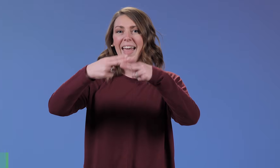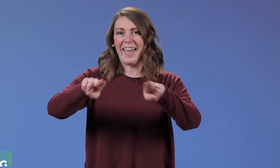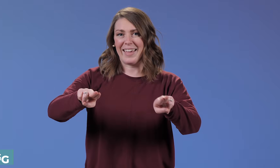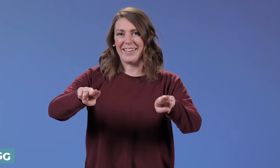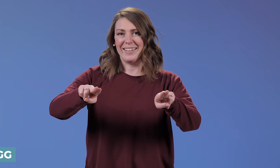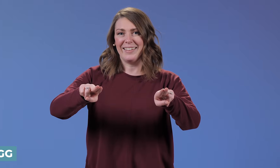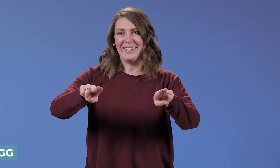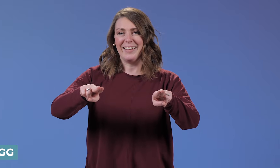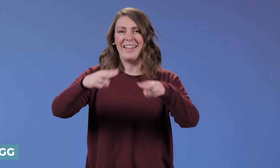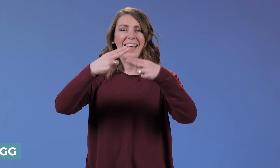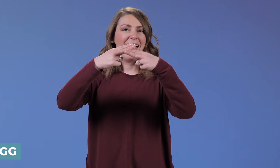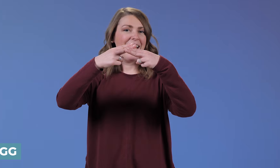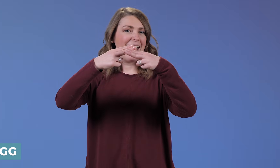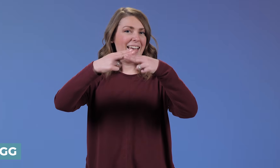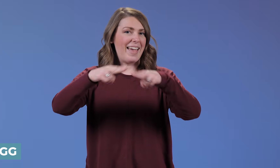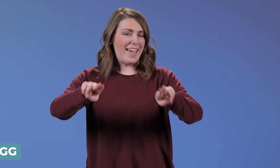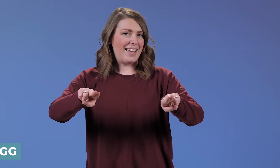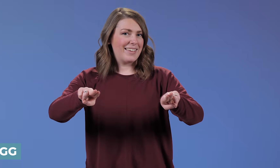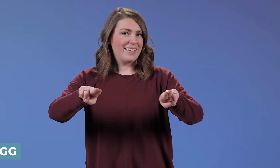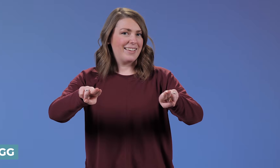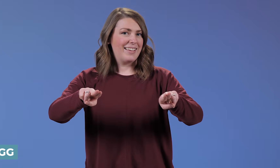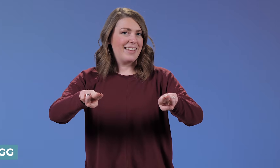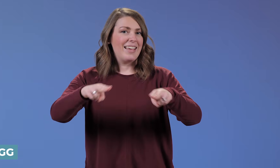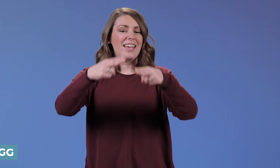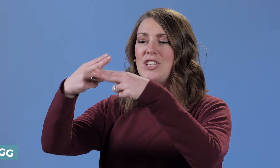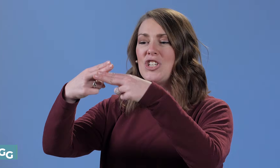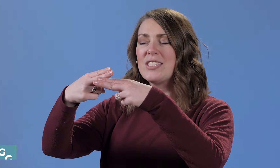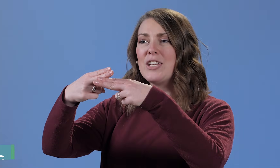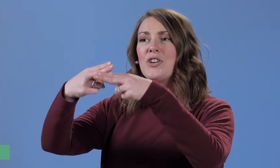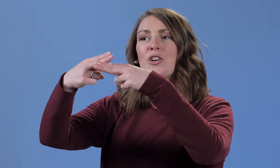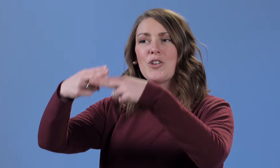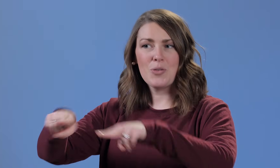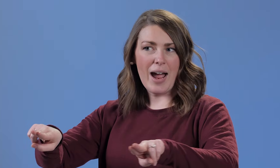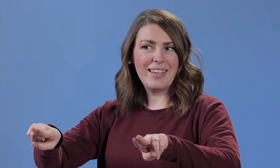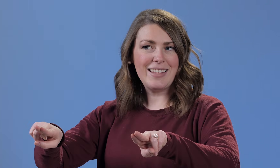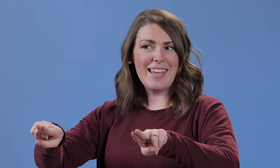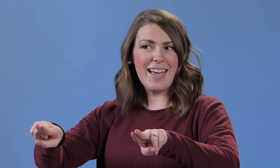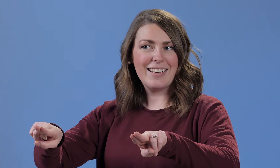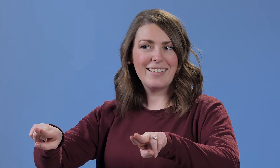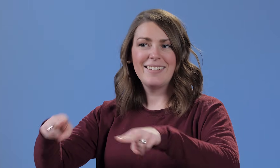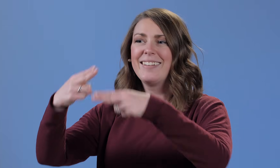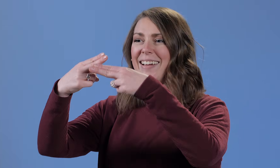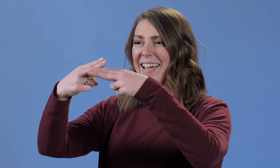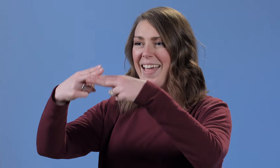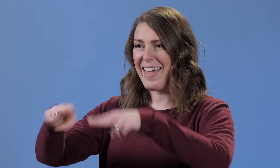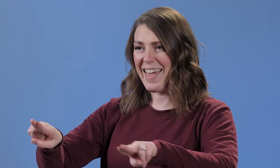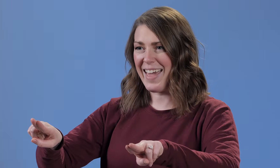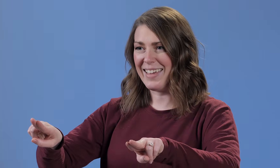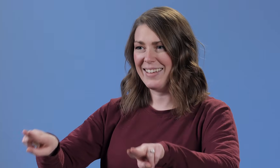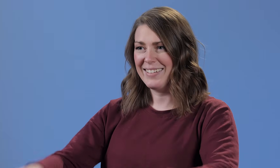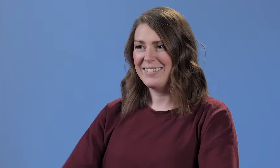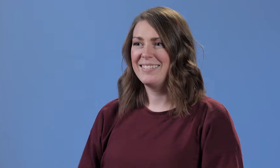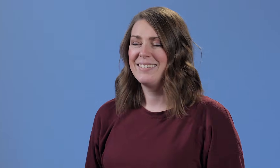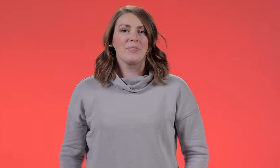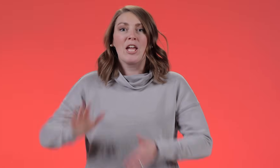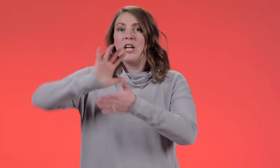Egg. Egg It's just like you're cracking the egg. Egg.